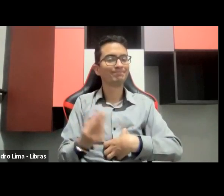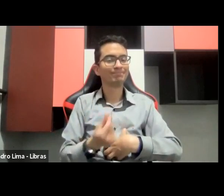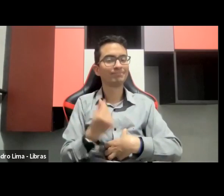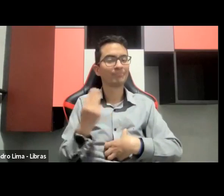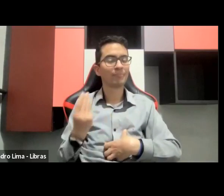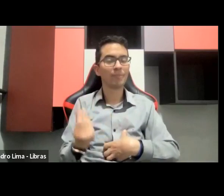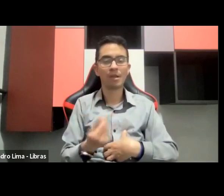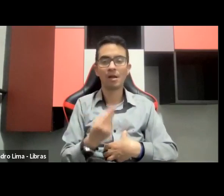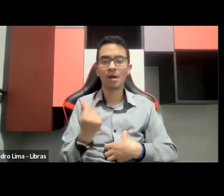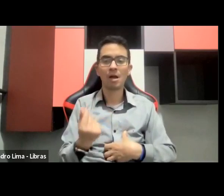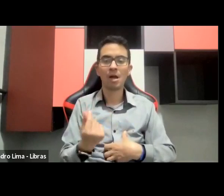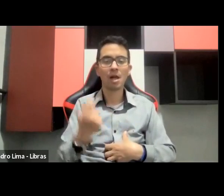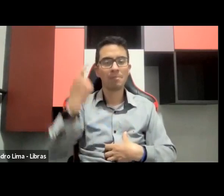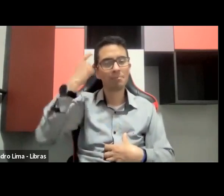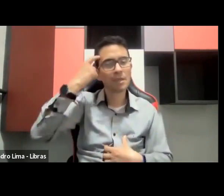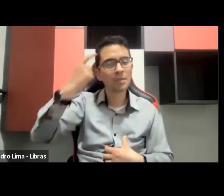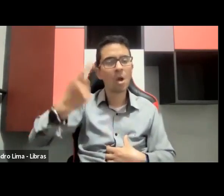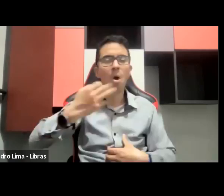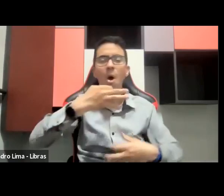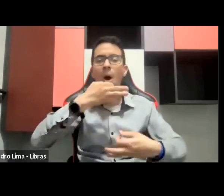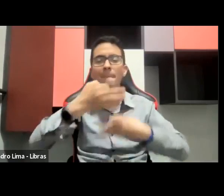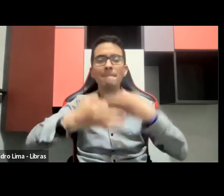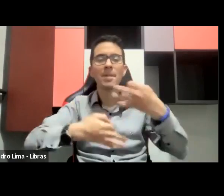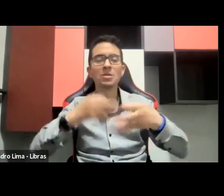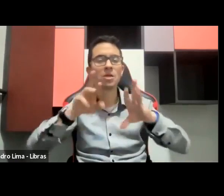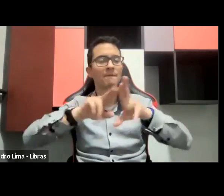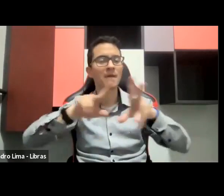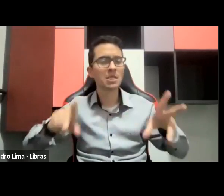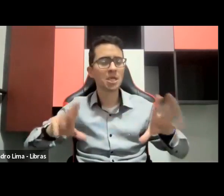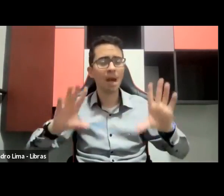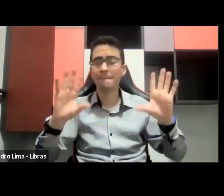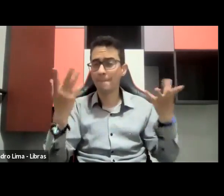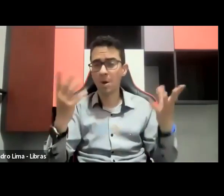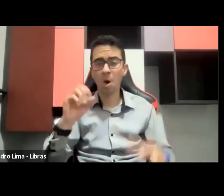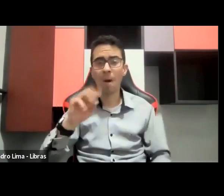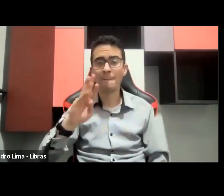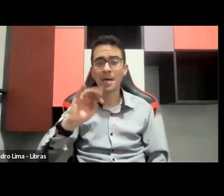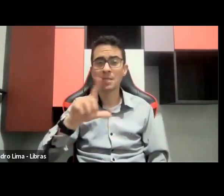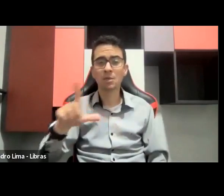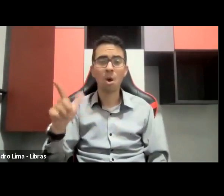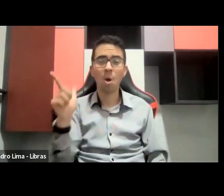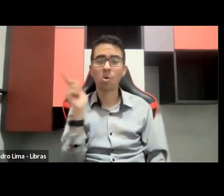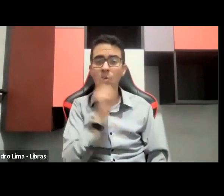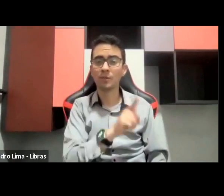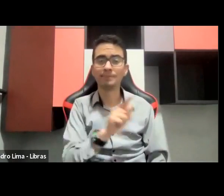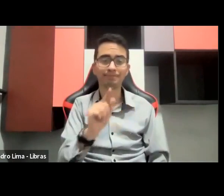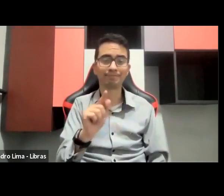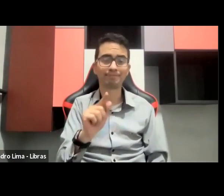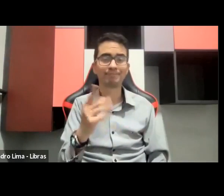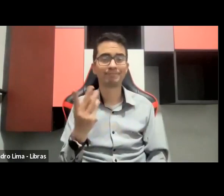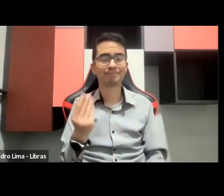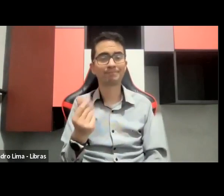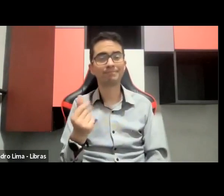depot point of view to the. e encounter whether it encounter whether it leads. to a joint.